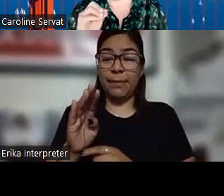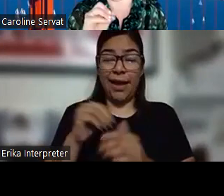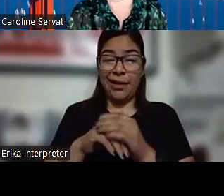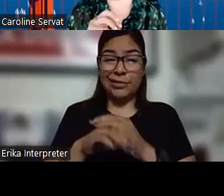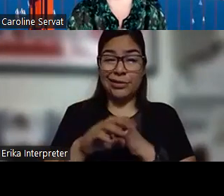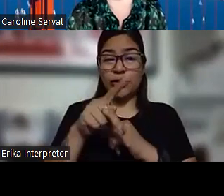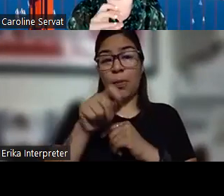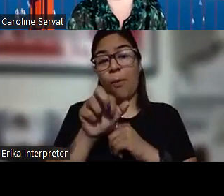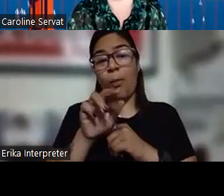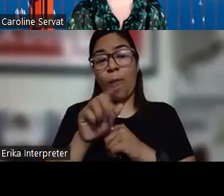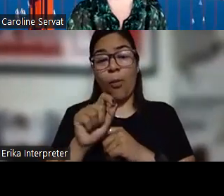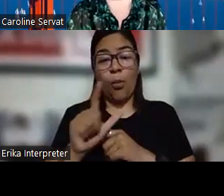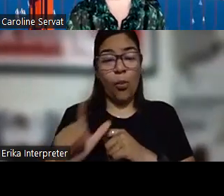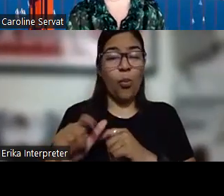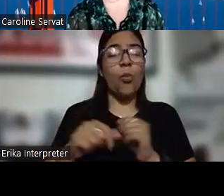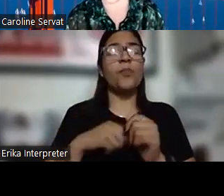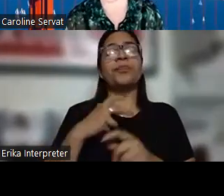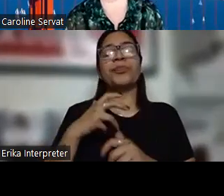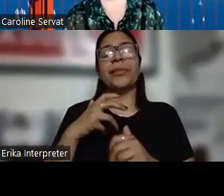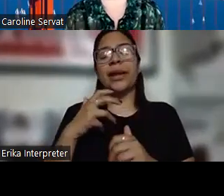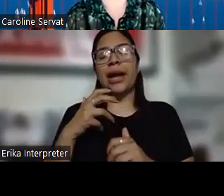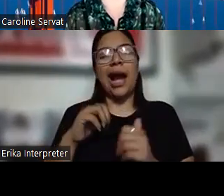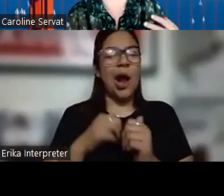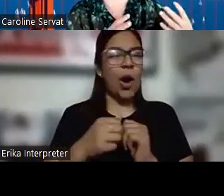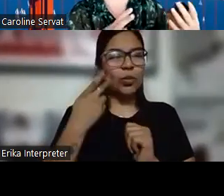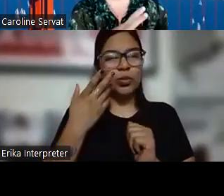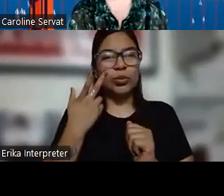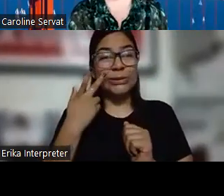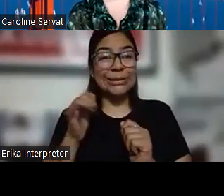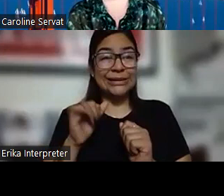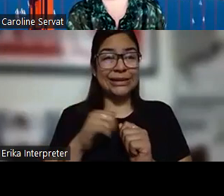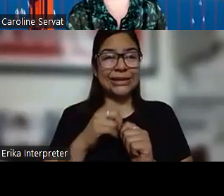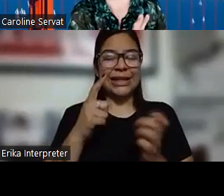refining kind of the consumer and business needs there potentially conducting research on other